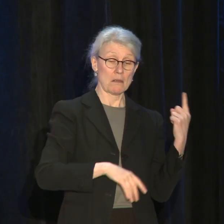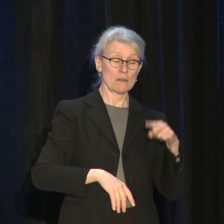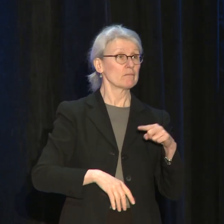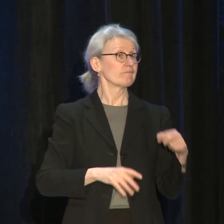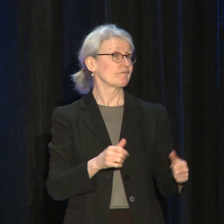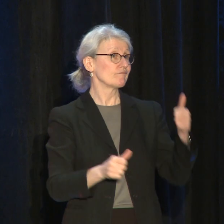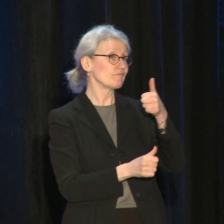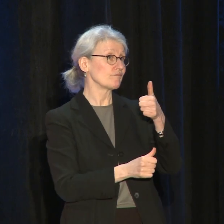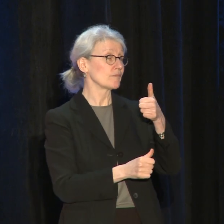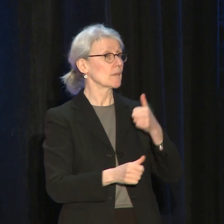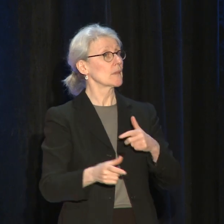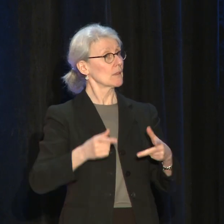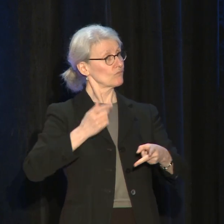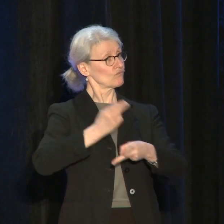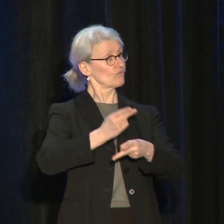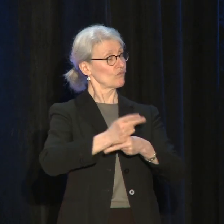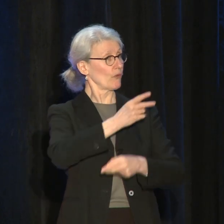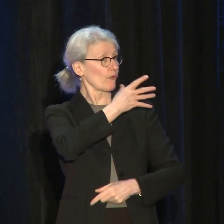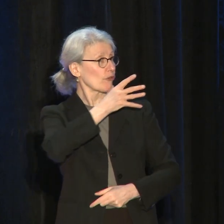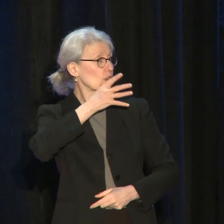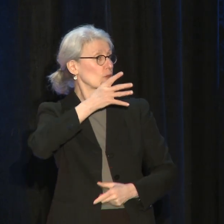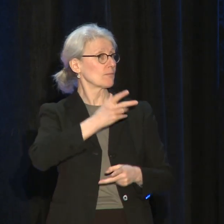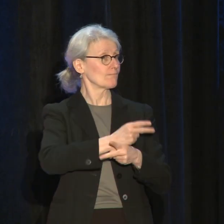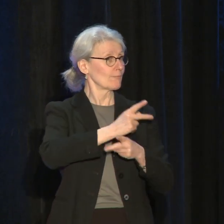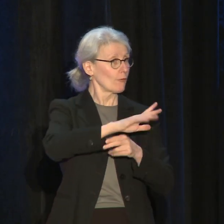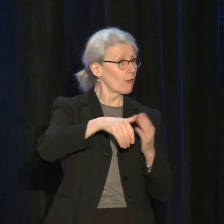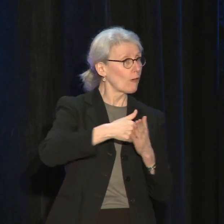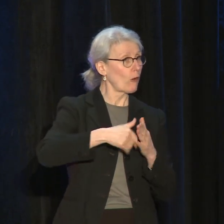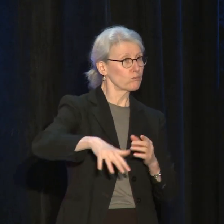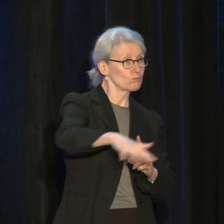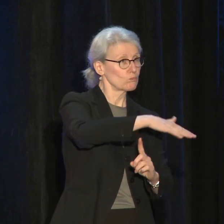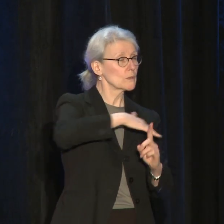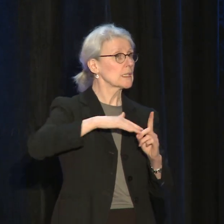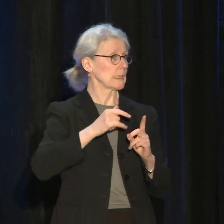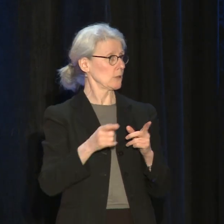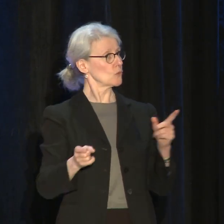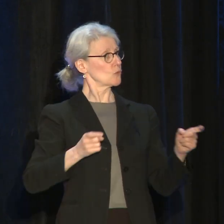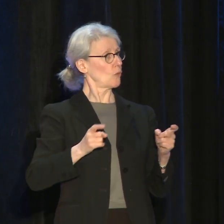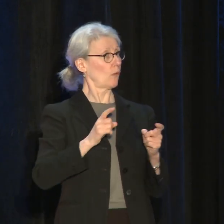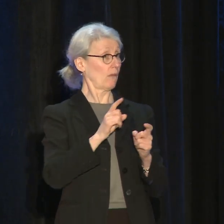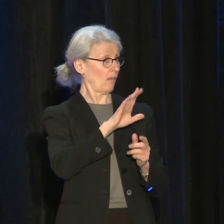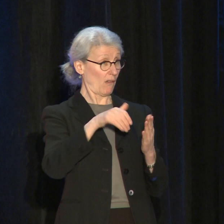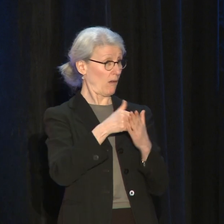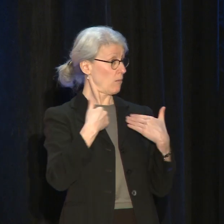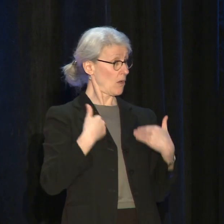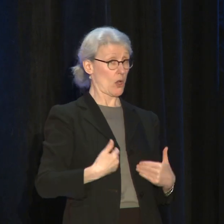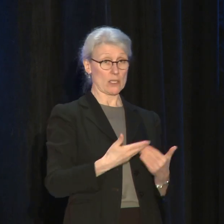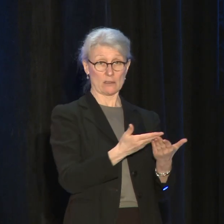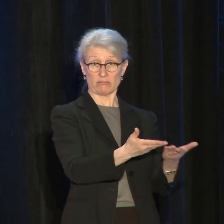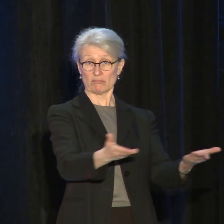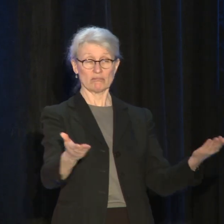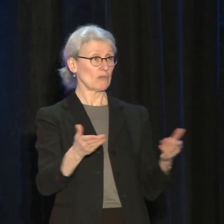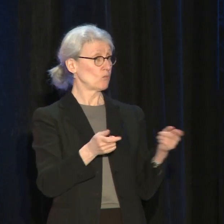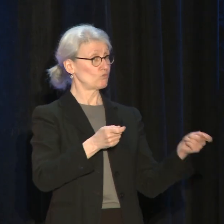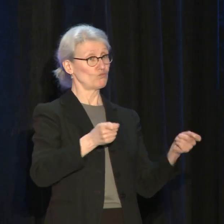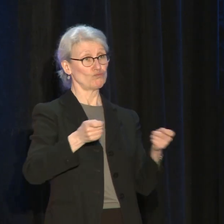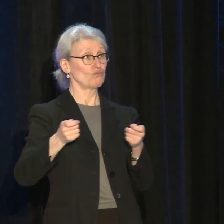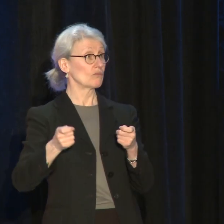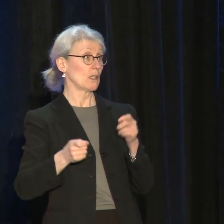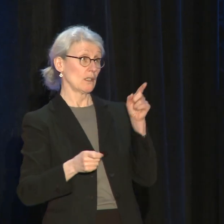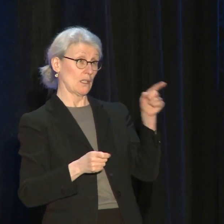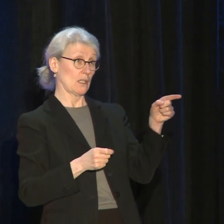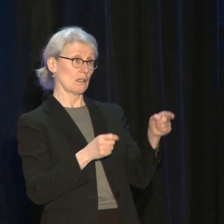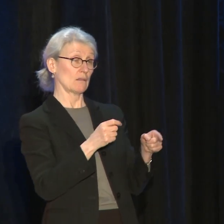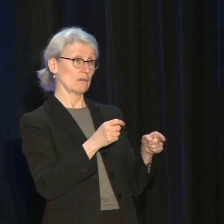head of the plantation family and had the right to control everybody else's life, including owning,